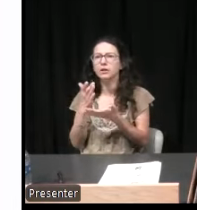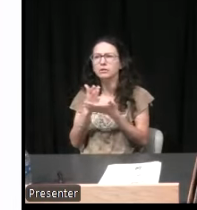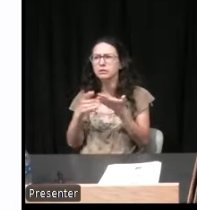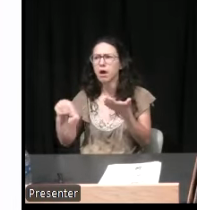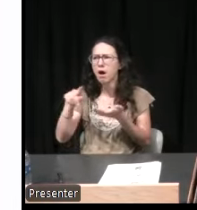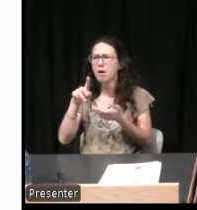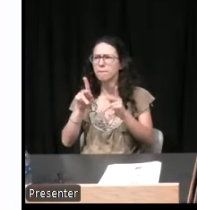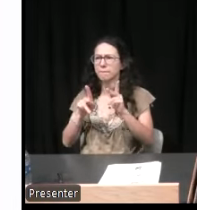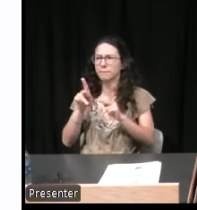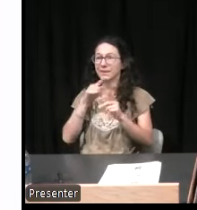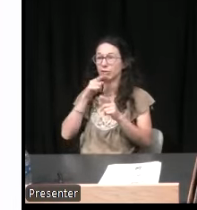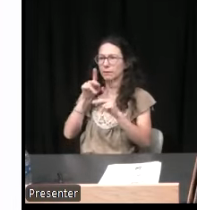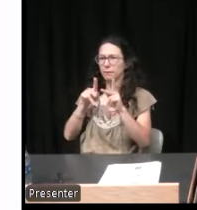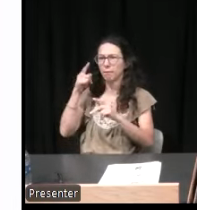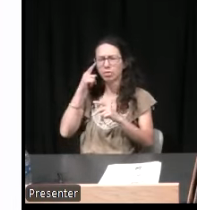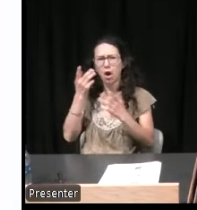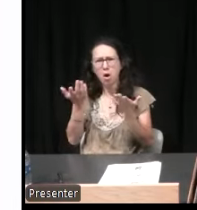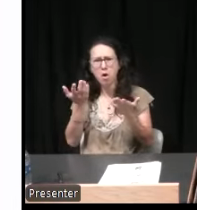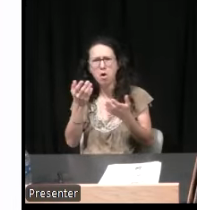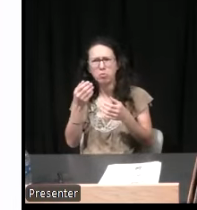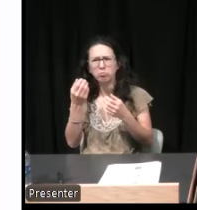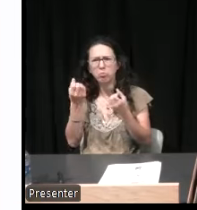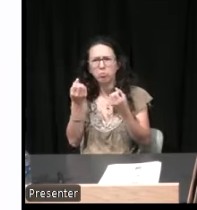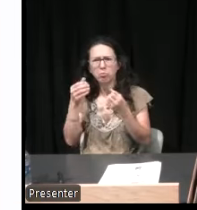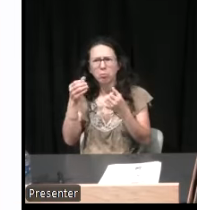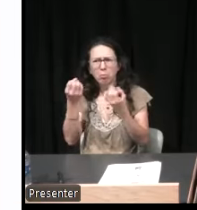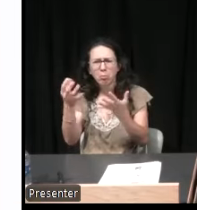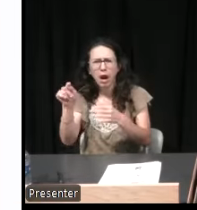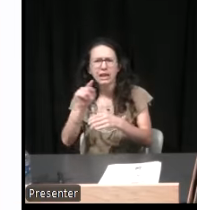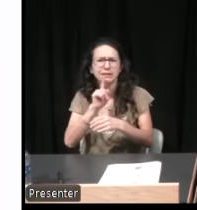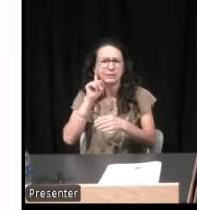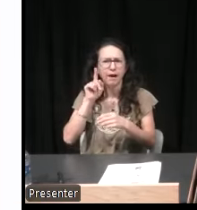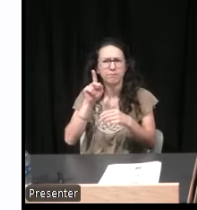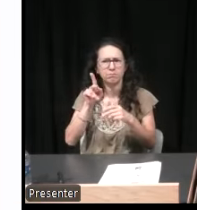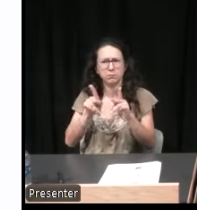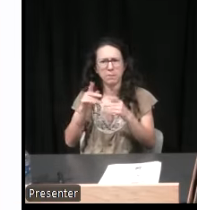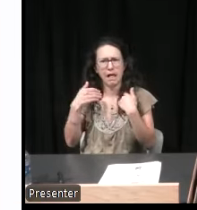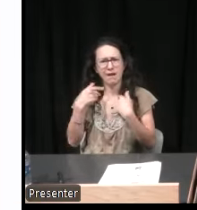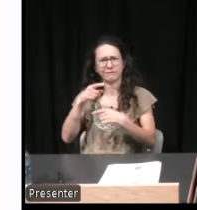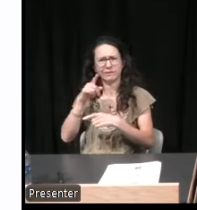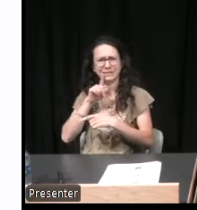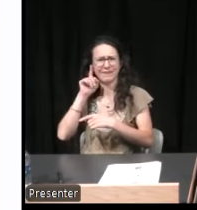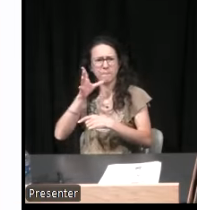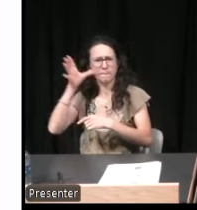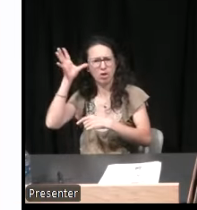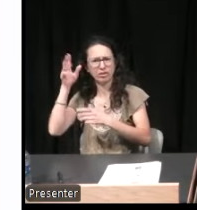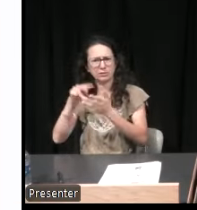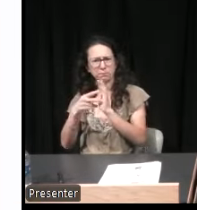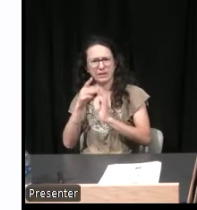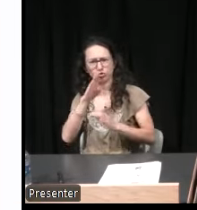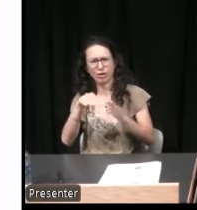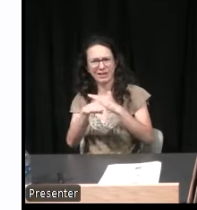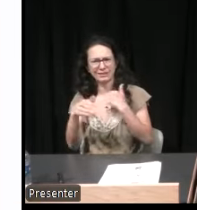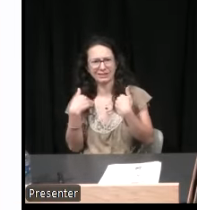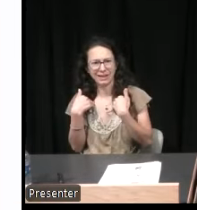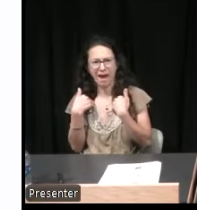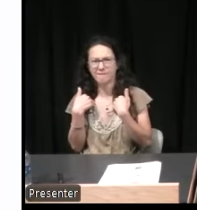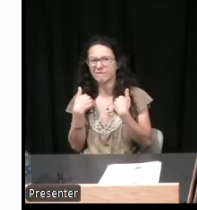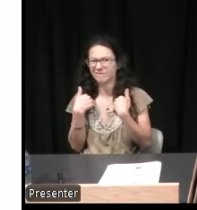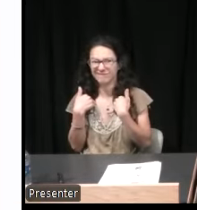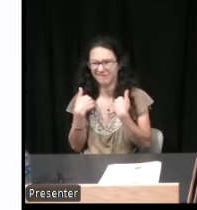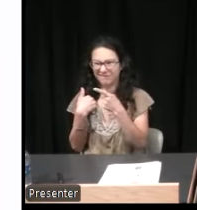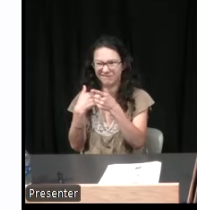is much more limited and often there are hearing people will who who will assume well deaf people